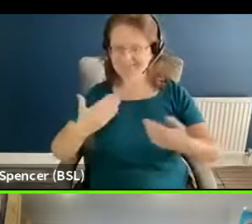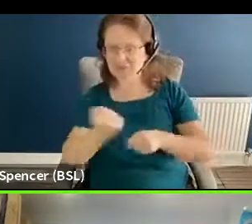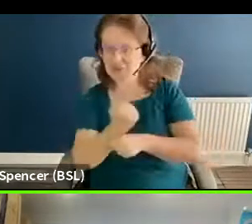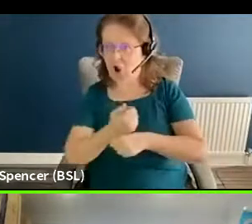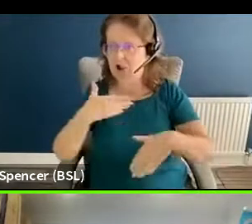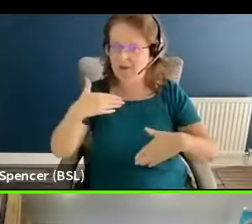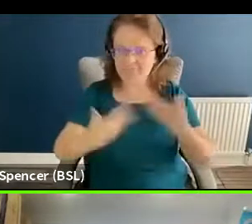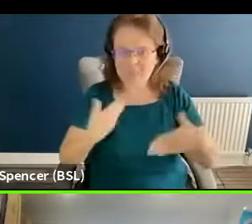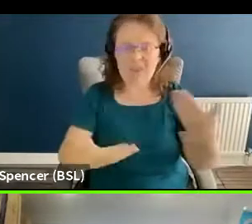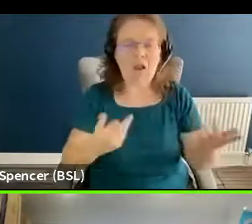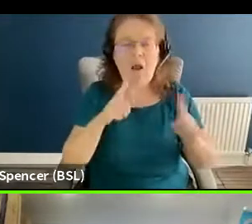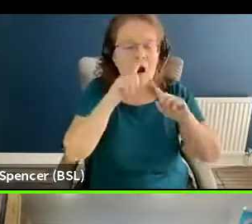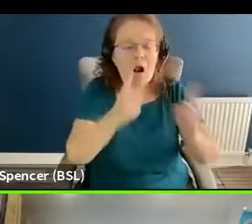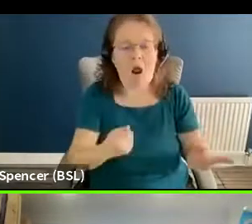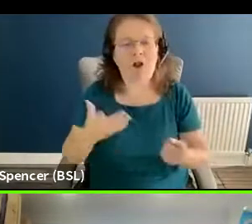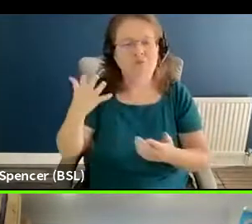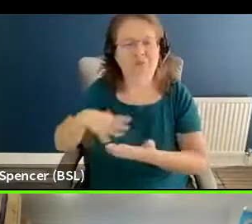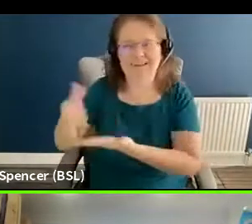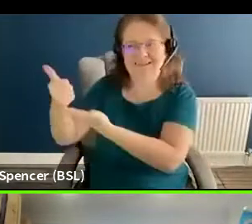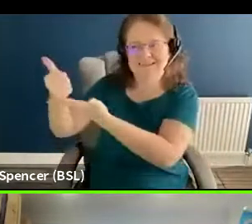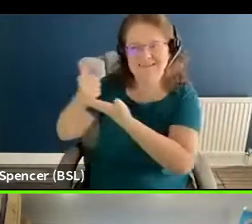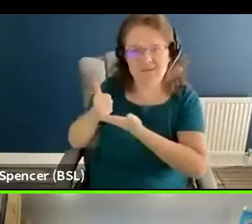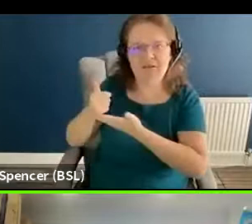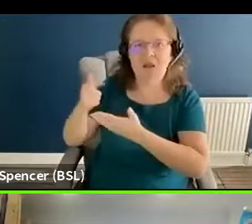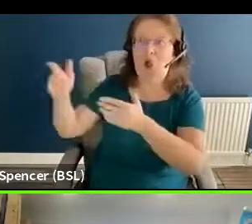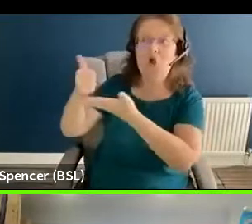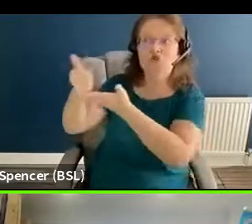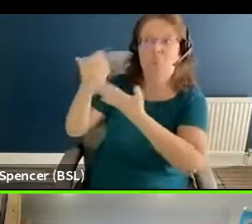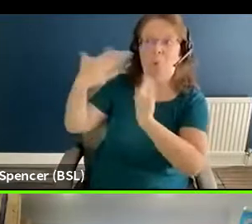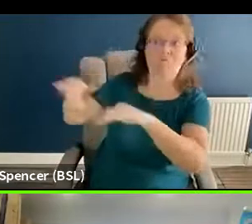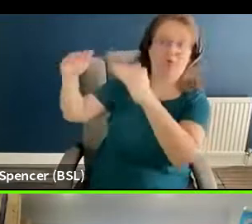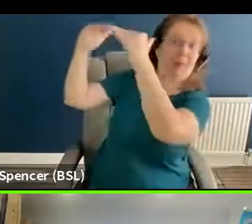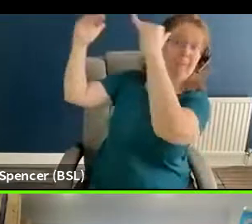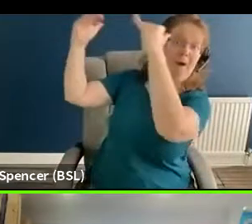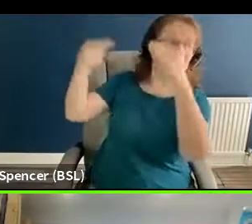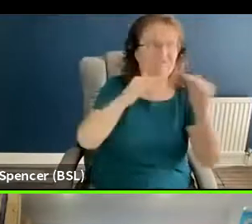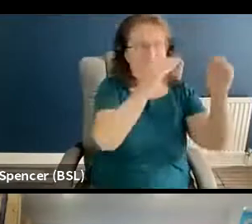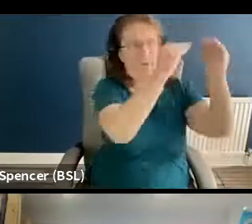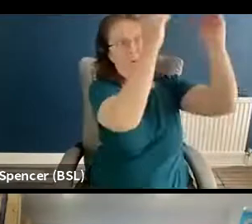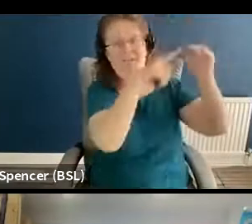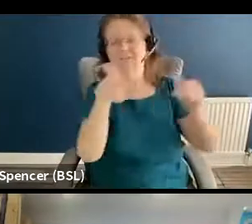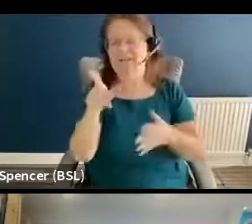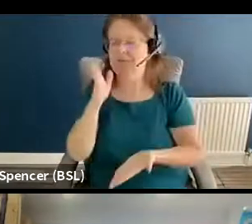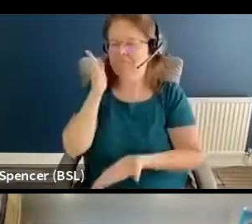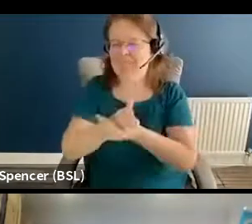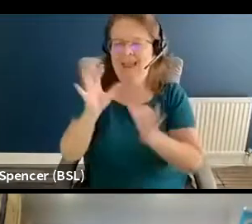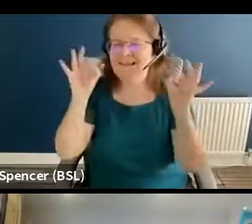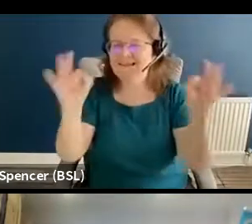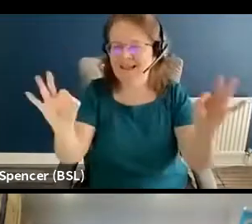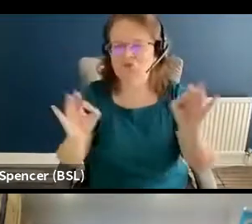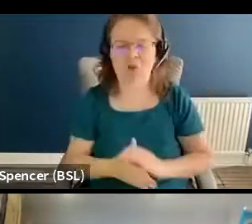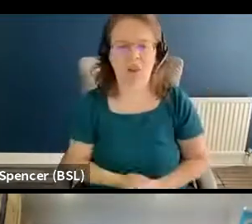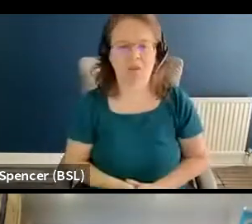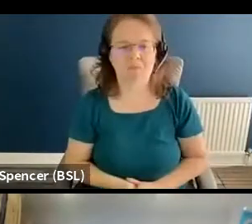You just can't, that support from above is essential. Absolutely. I agree. Over to you Lori.